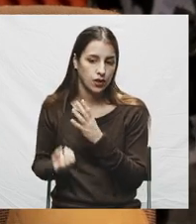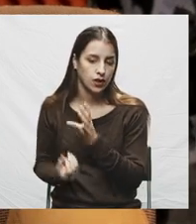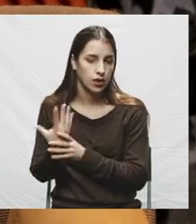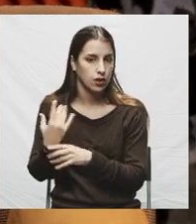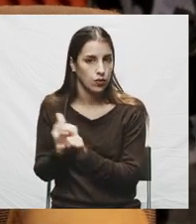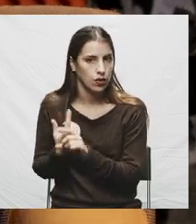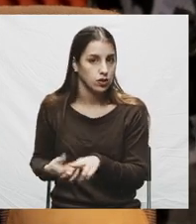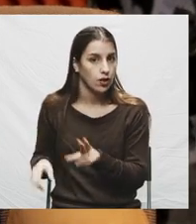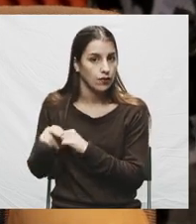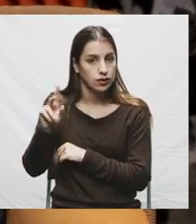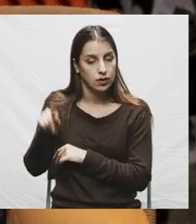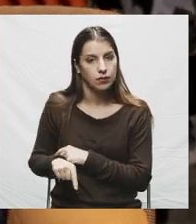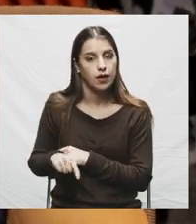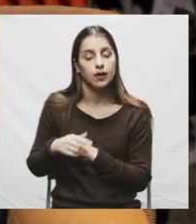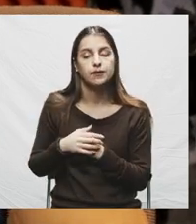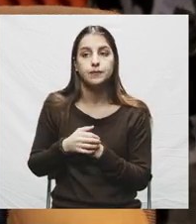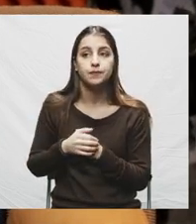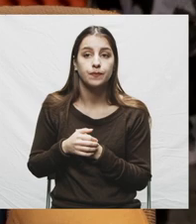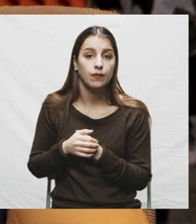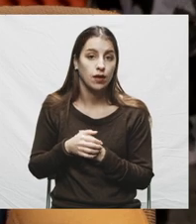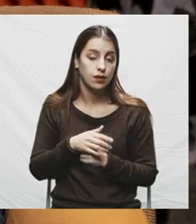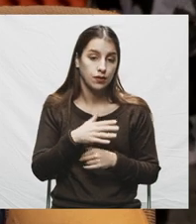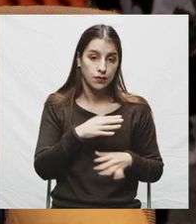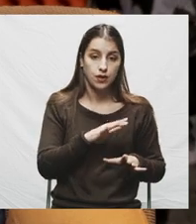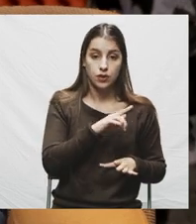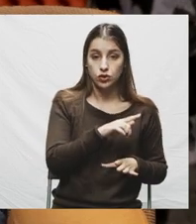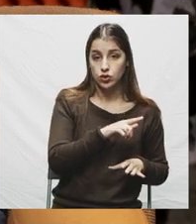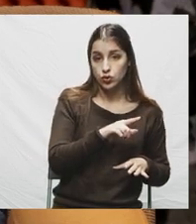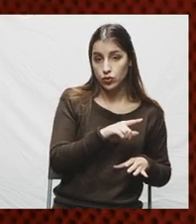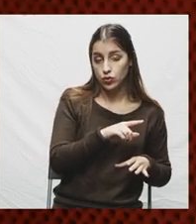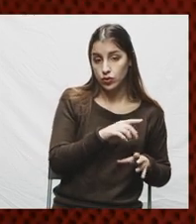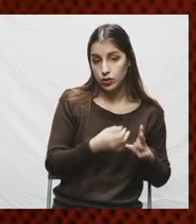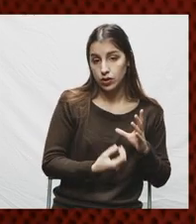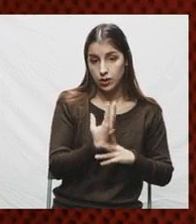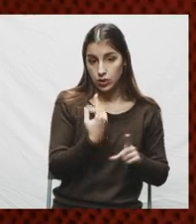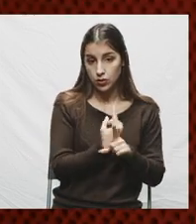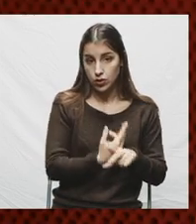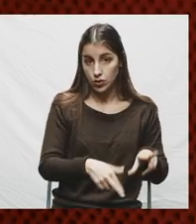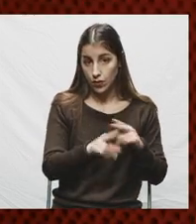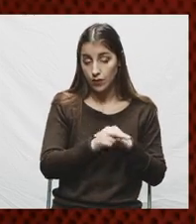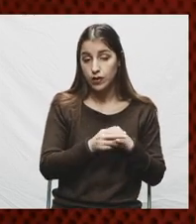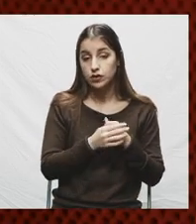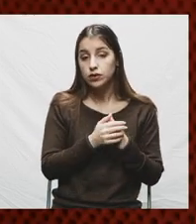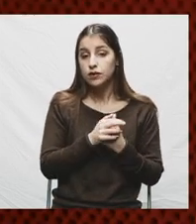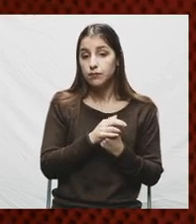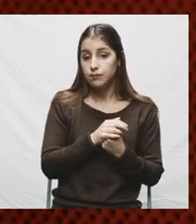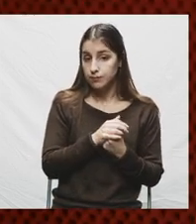renew myself, not to crystallize myself always in the same place. Yes, and despite that renovation, and it’s good you pointed that